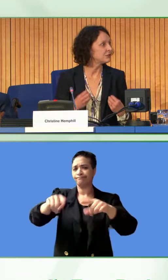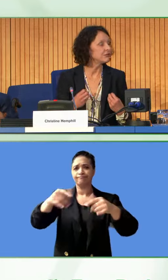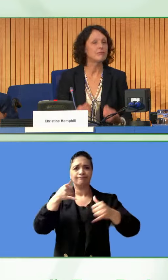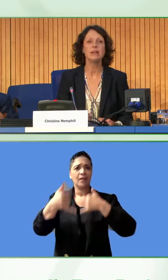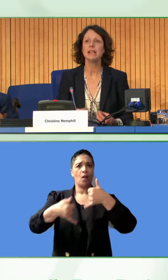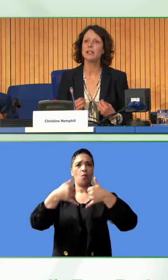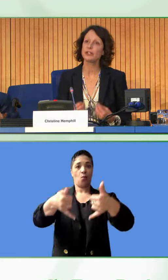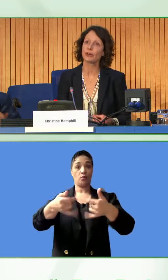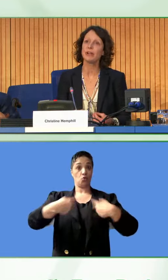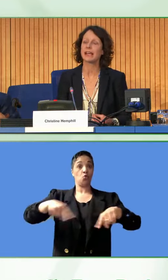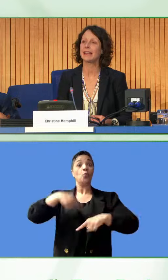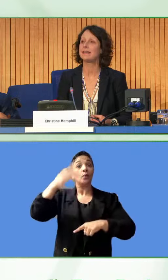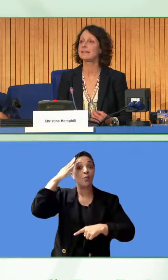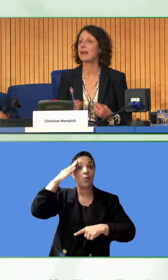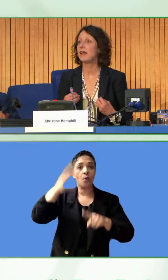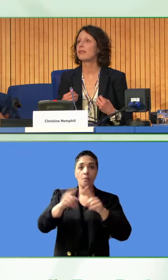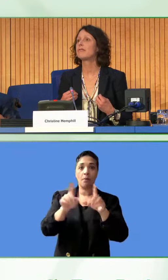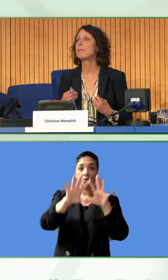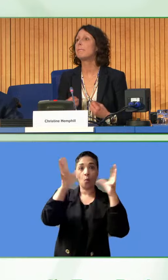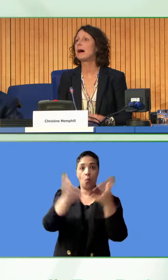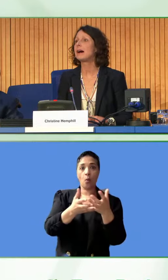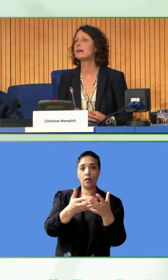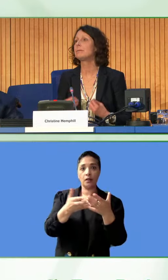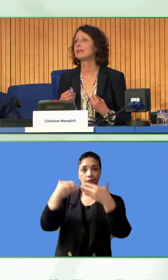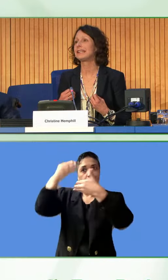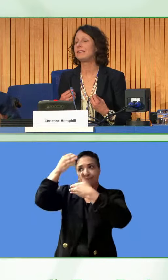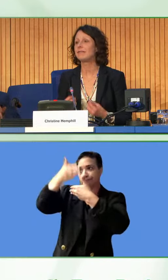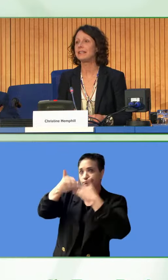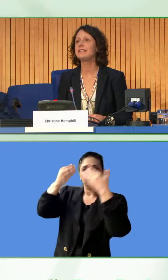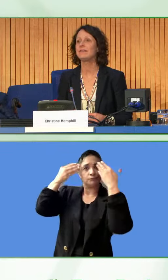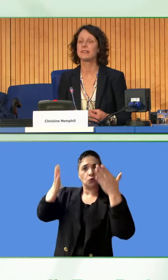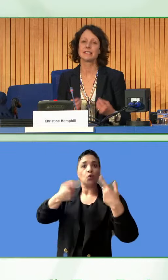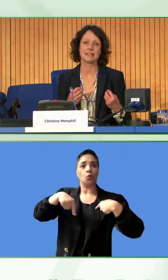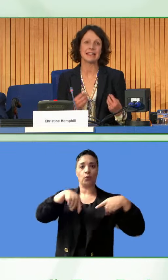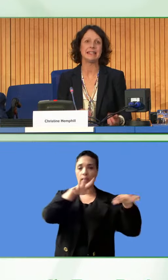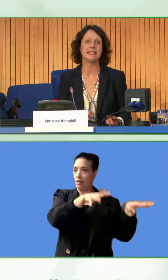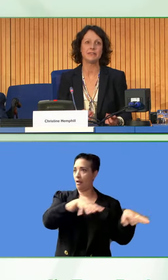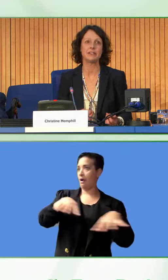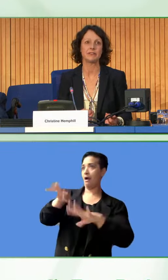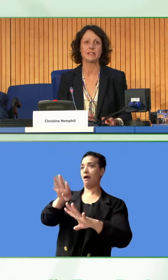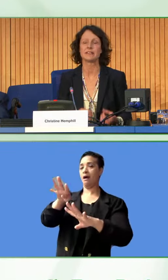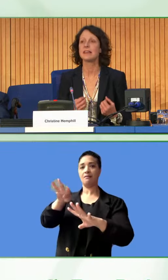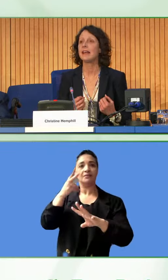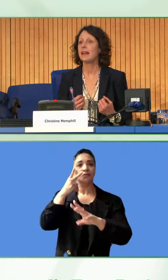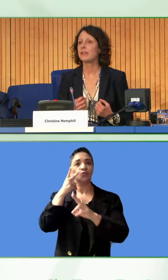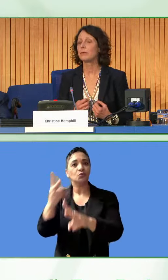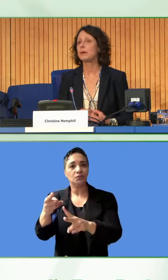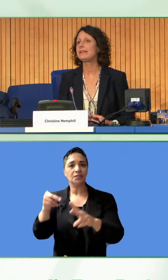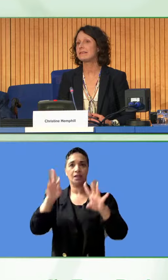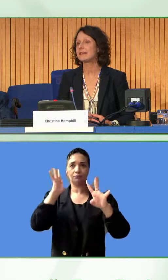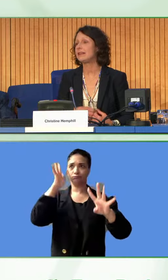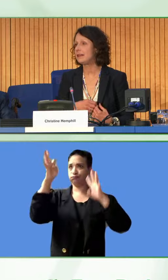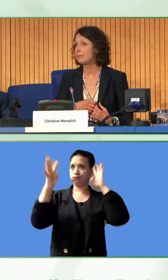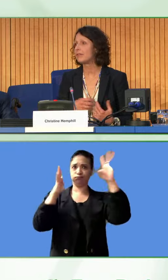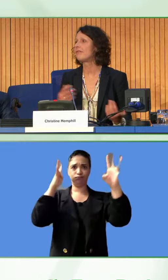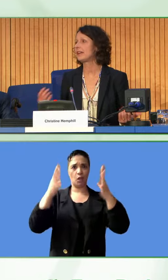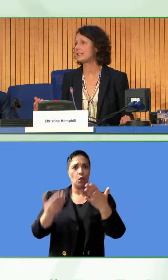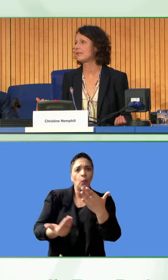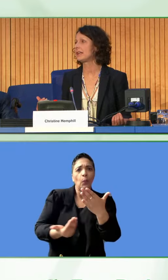And to really showcase the remarkable inventiveness and innovativeness that we see pervasively